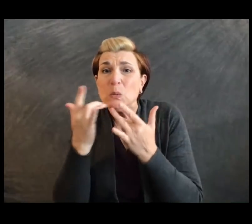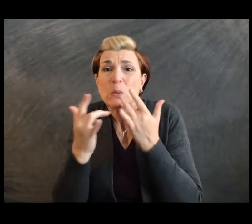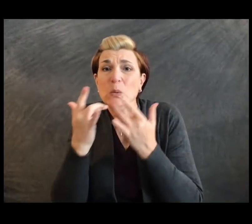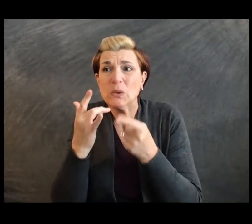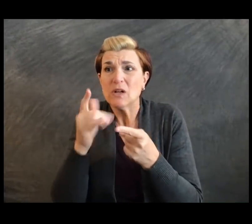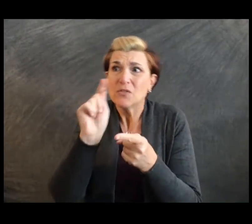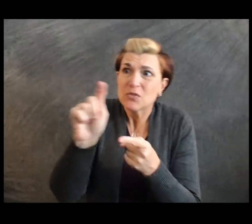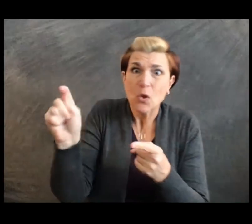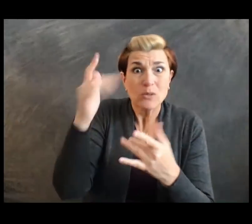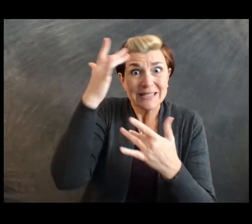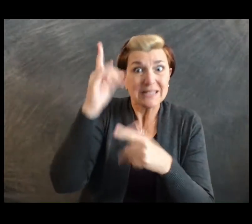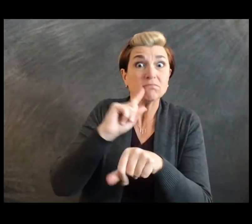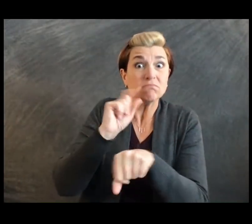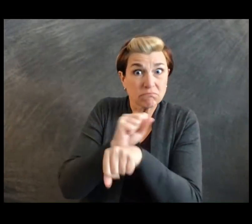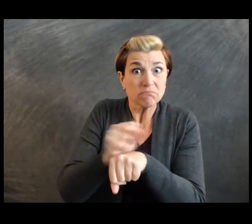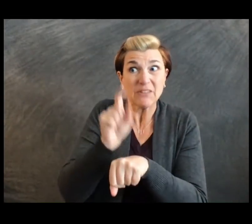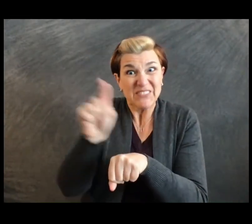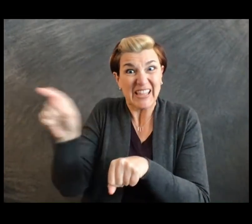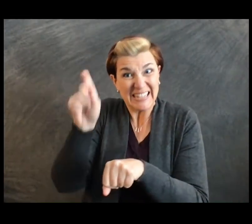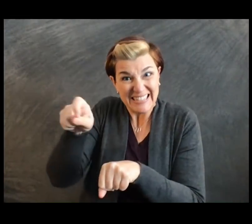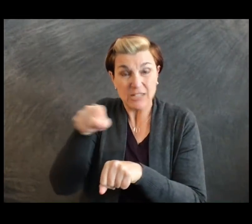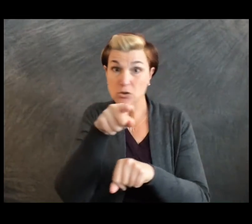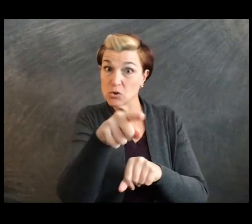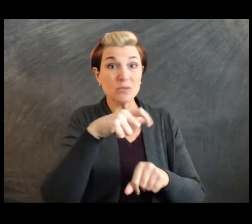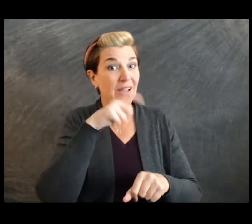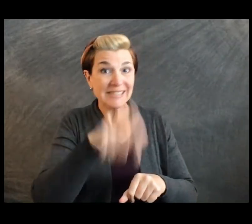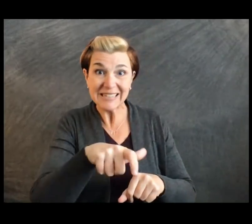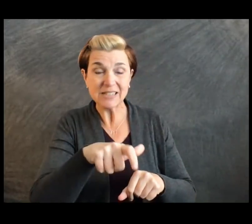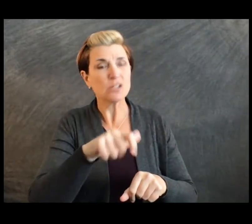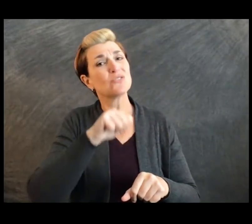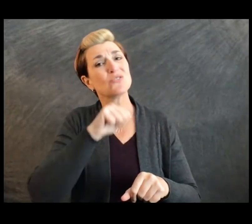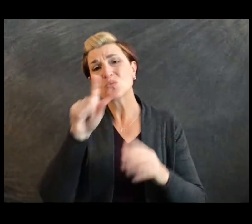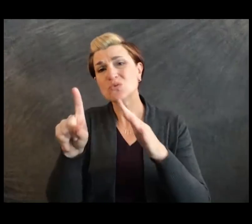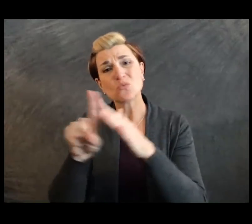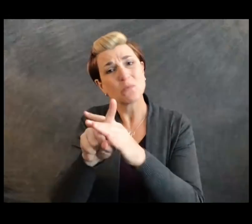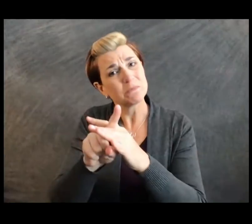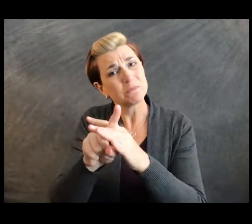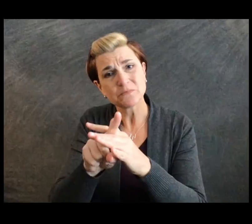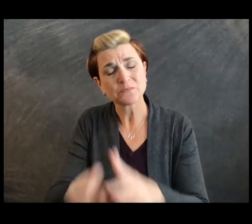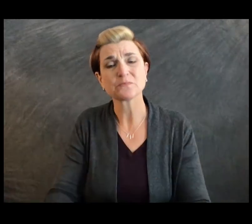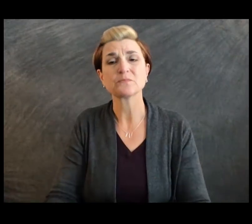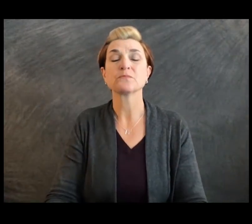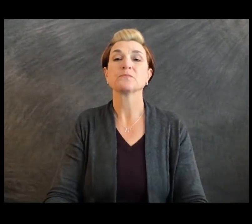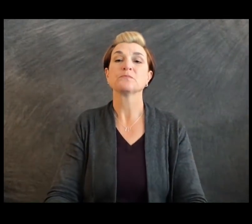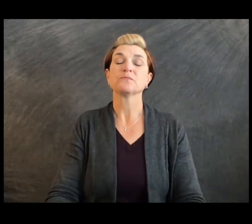who are dealing with the corona virus and other illnesses in a moment